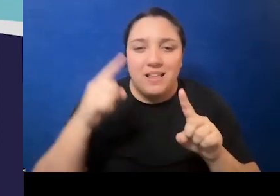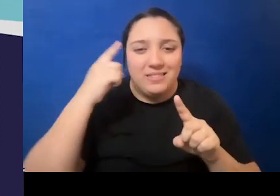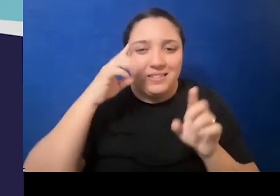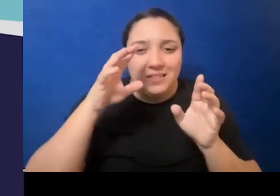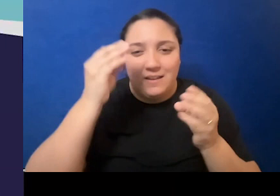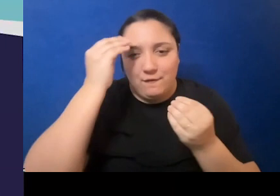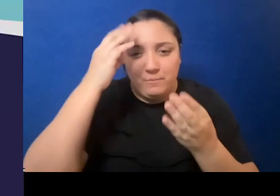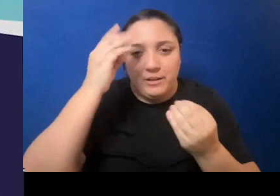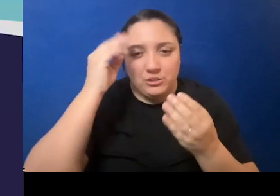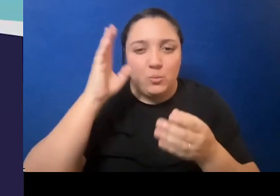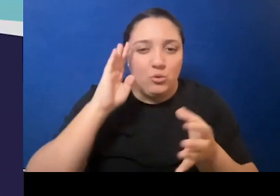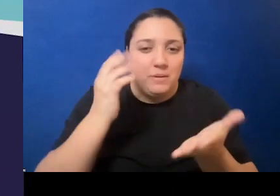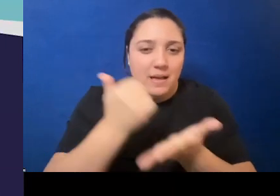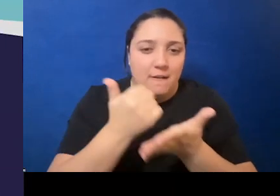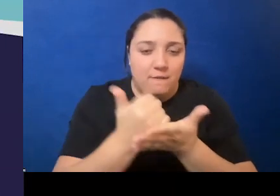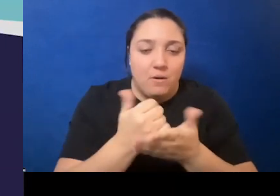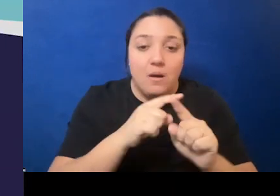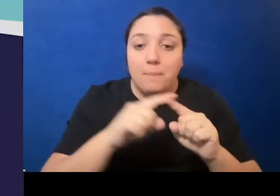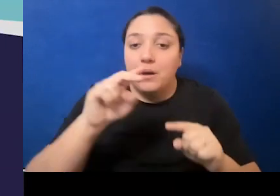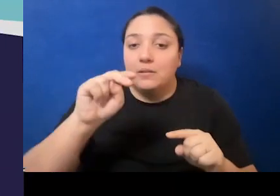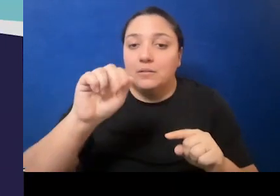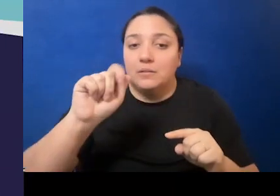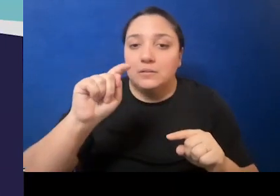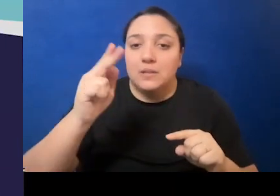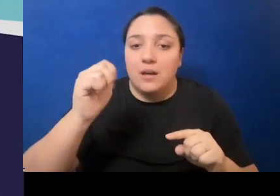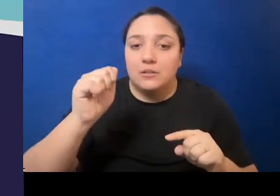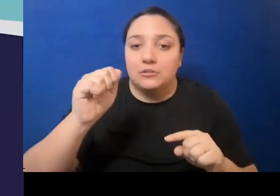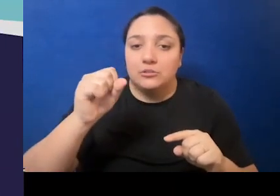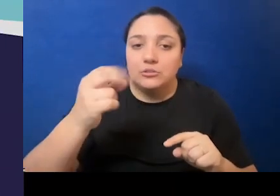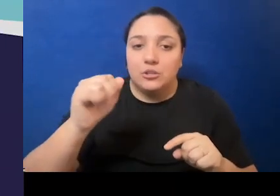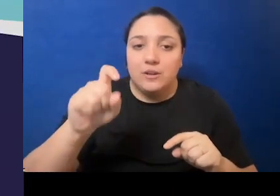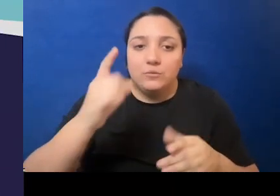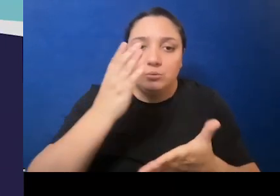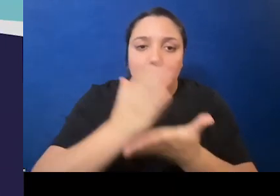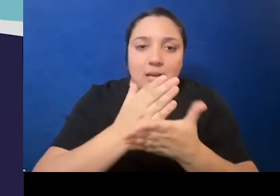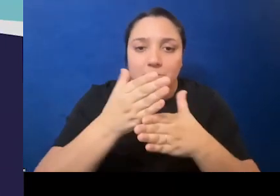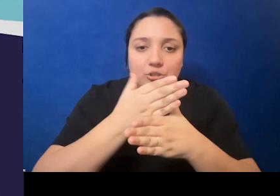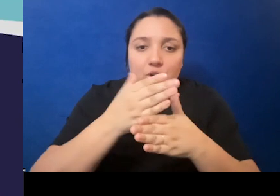PERIOD OF TIME TO RESPOND. YOU HAVE TO STOP SHARING YOUR SCREEN.